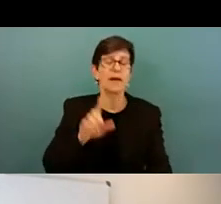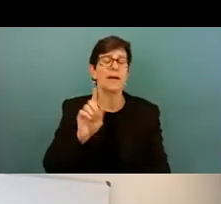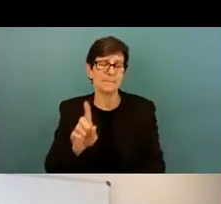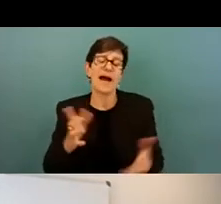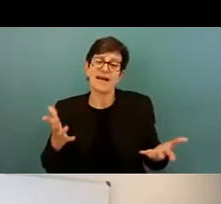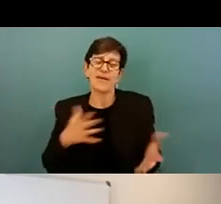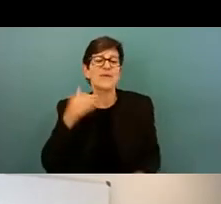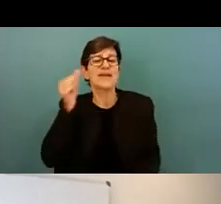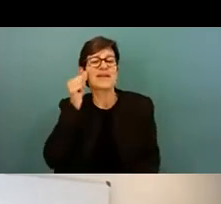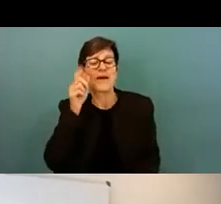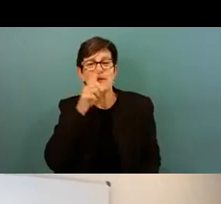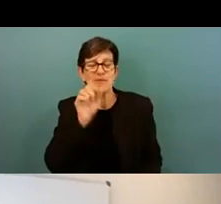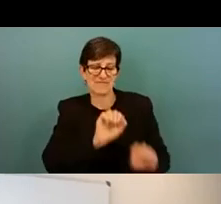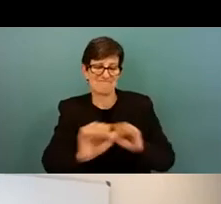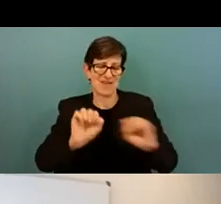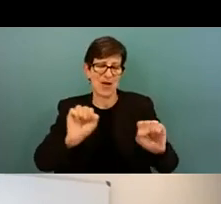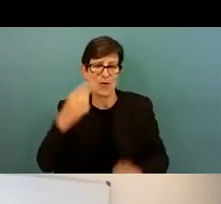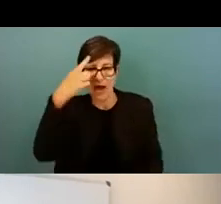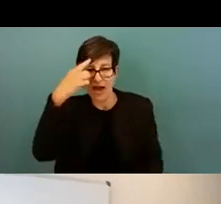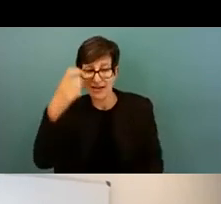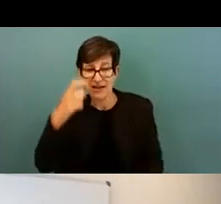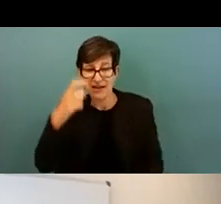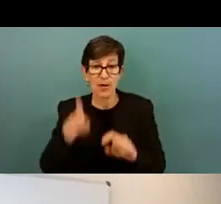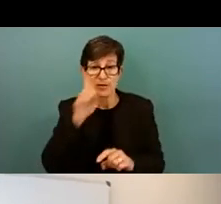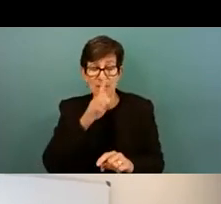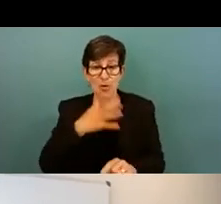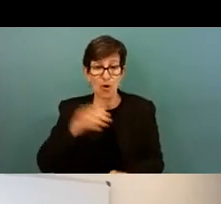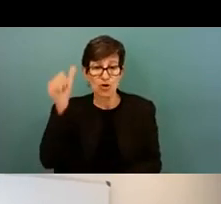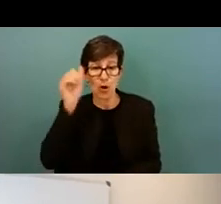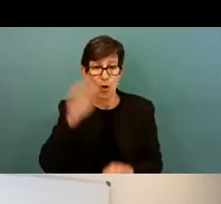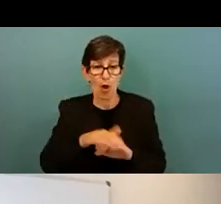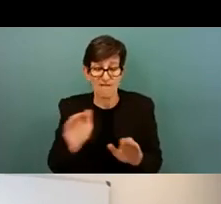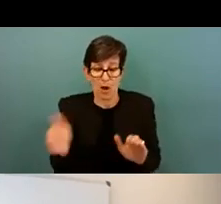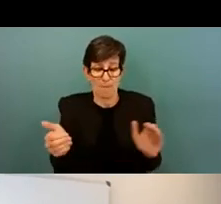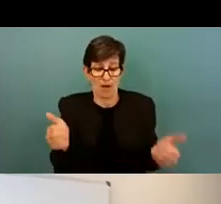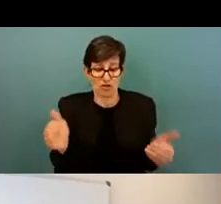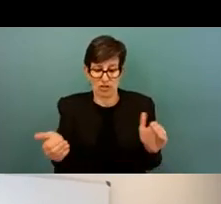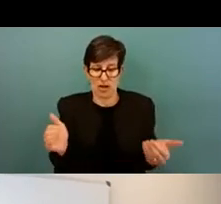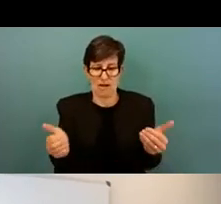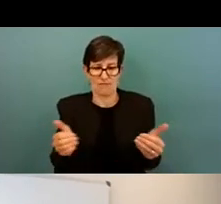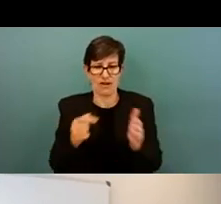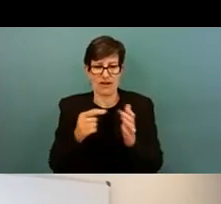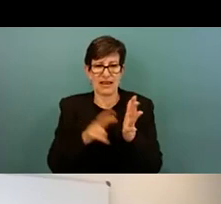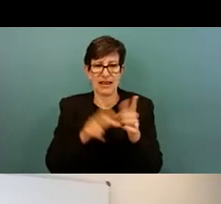are interested in comparisons. That is what an Index is really about. So how does one